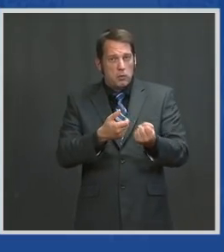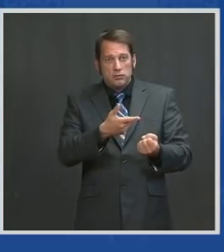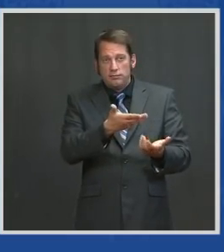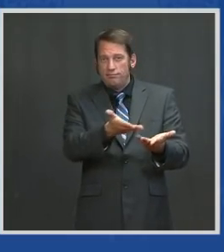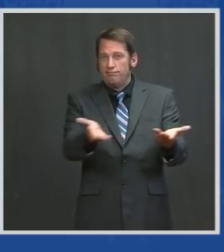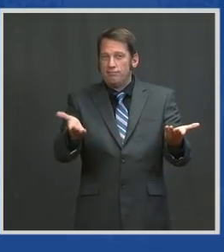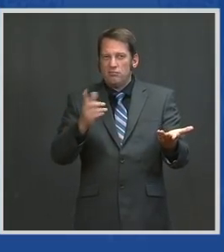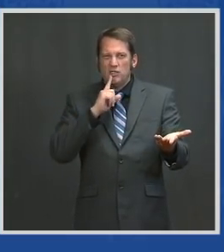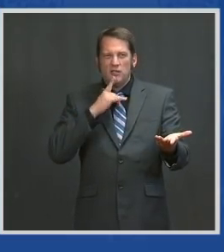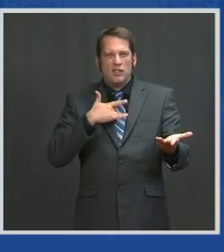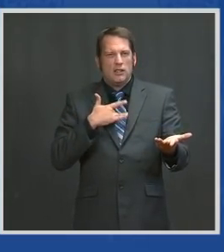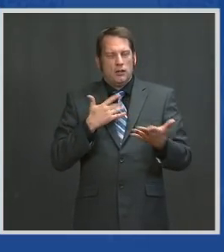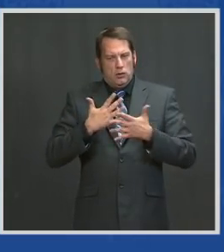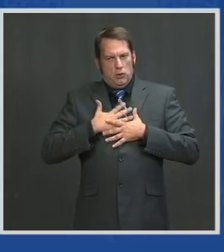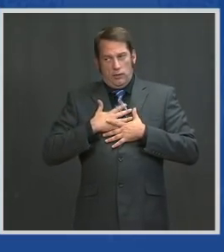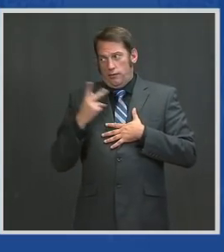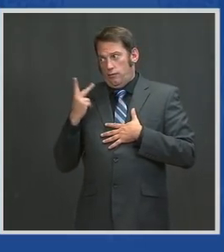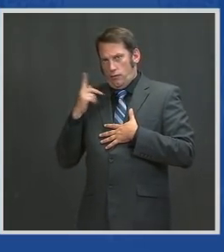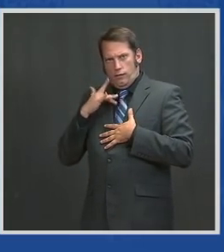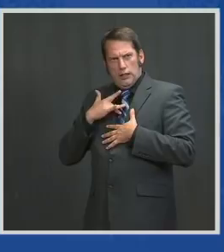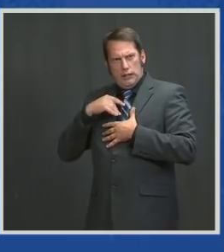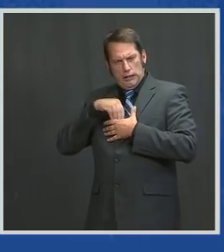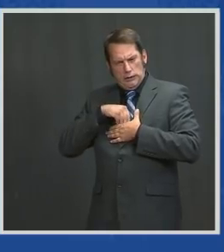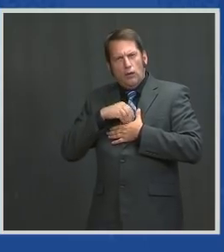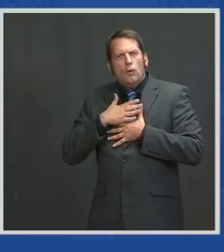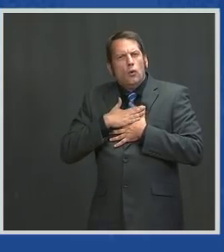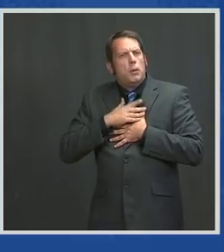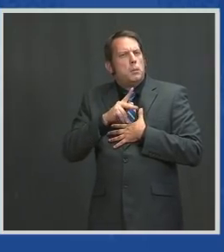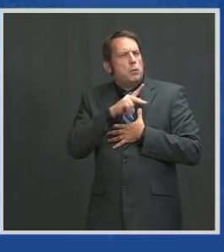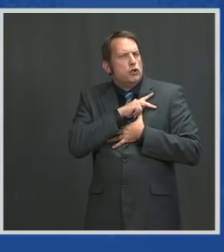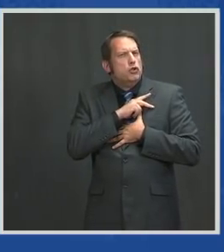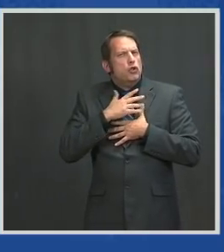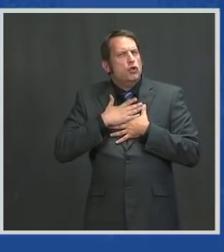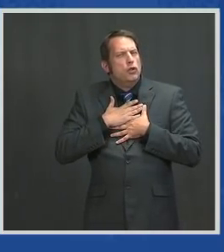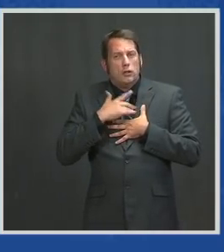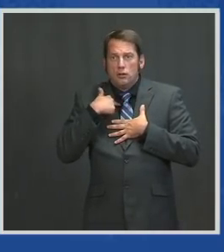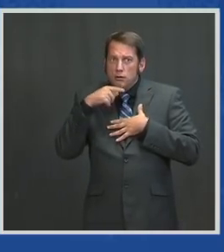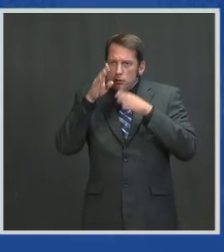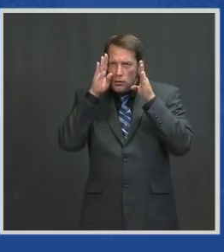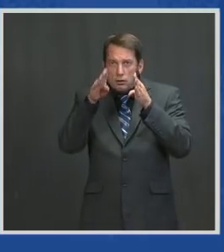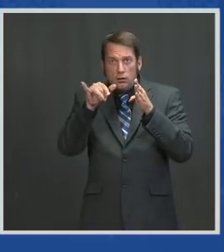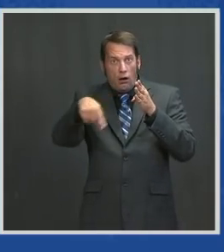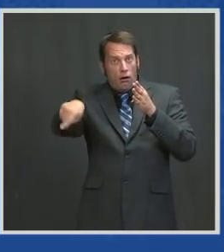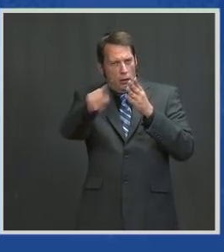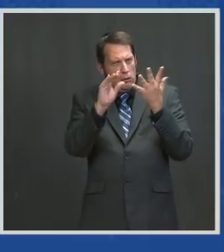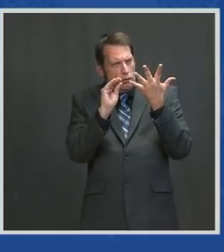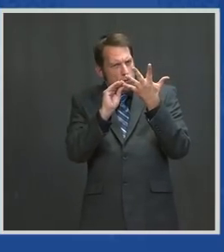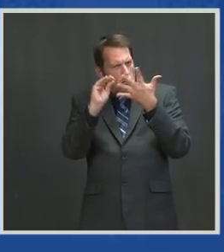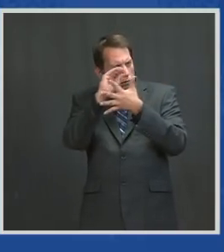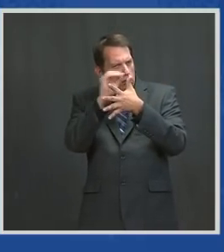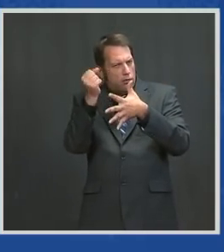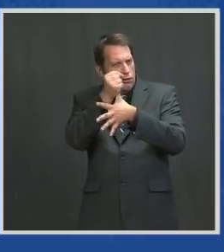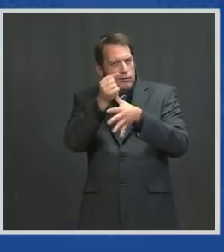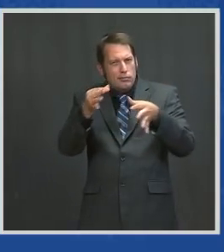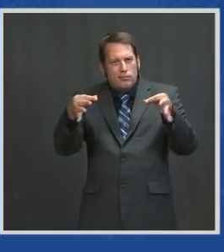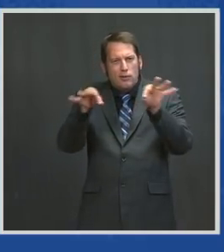and one of my top priorities. Through our White House initiative to support military families